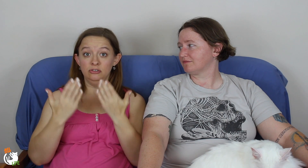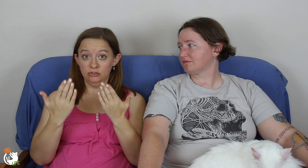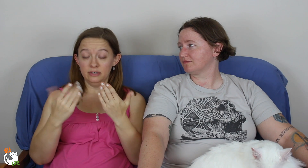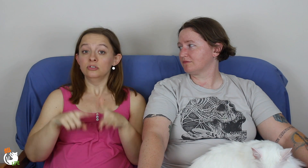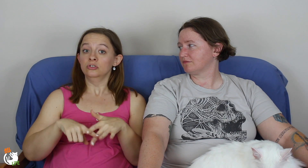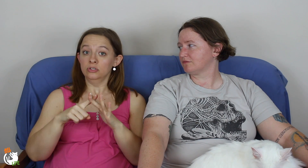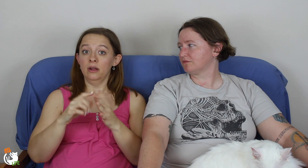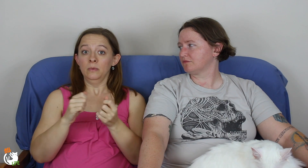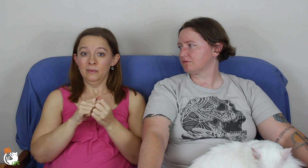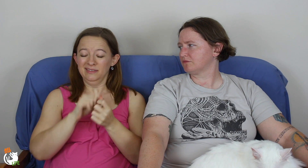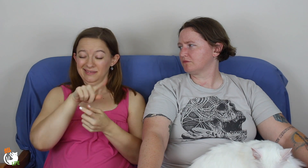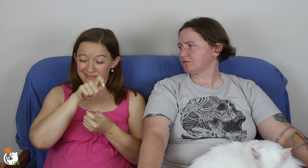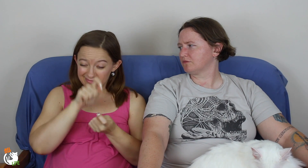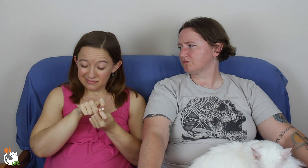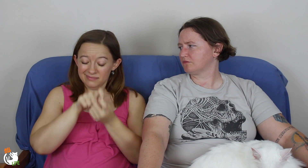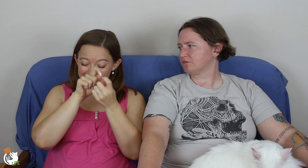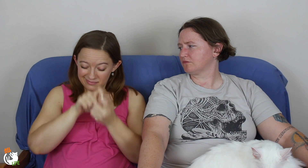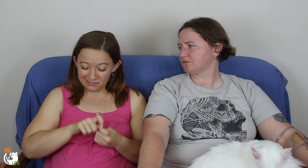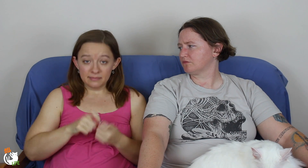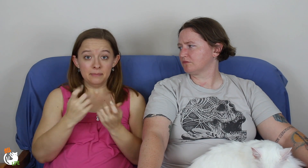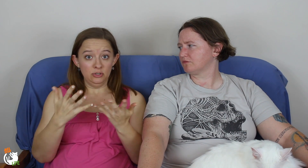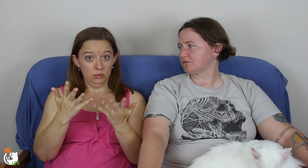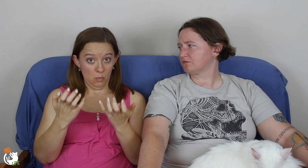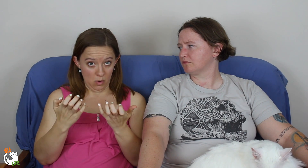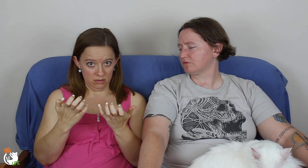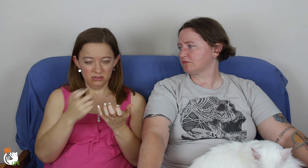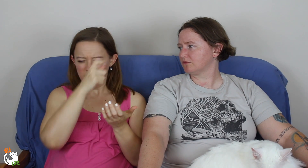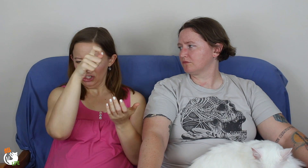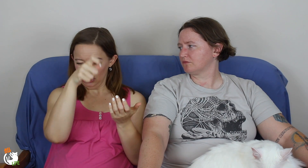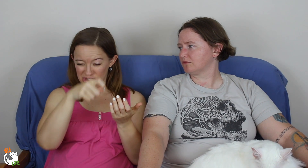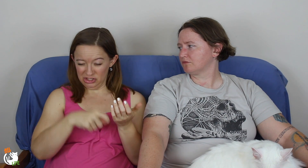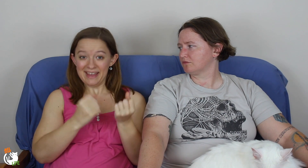So what I would suggest doing is start being as specific as you want.